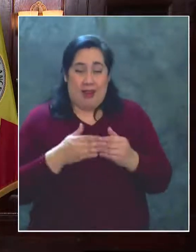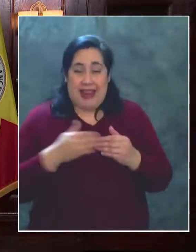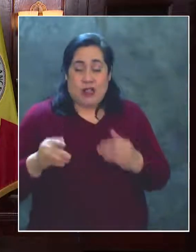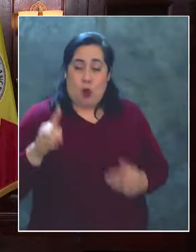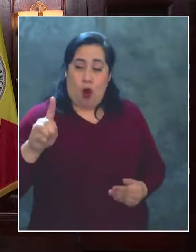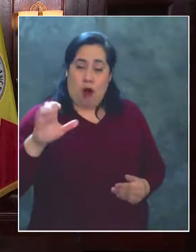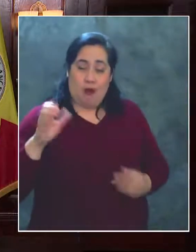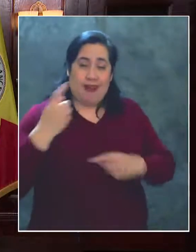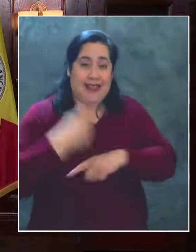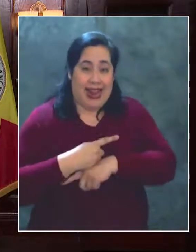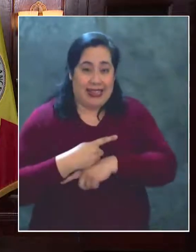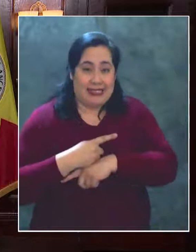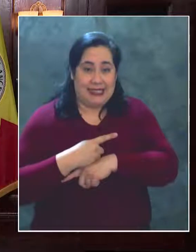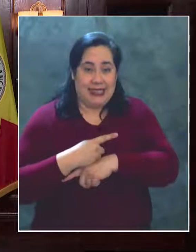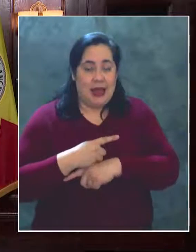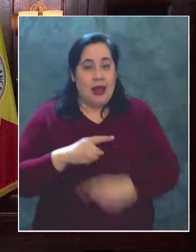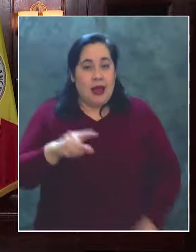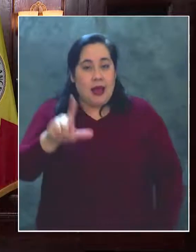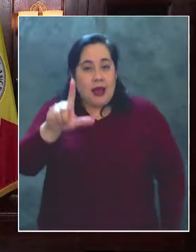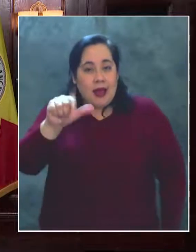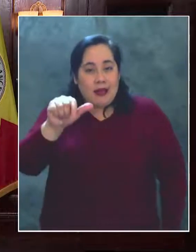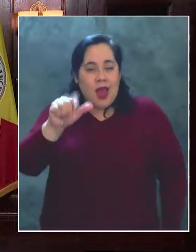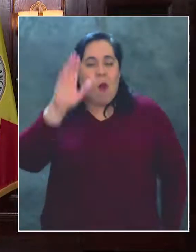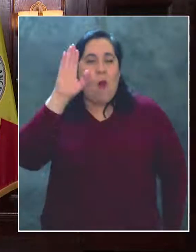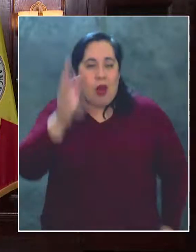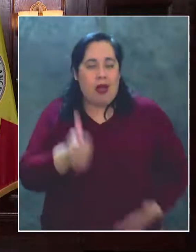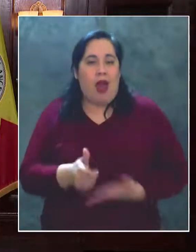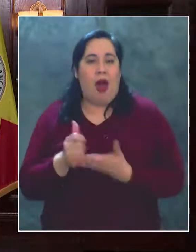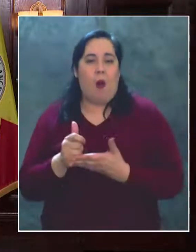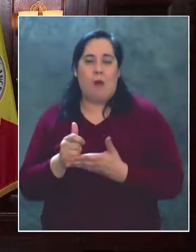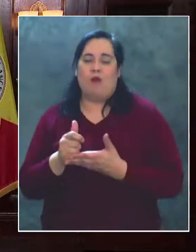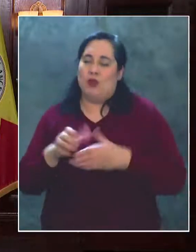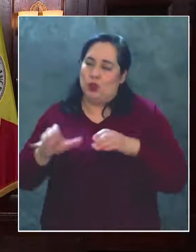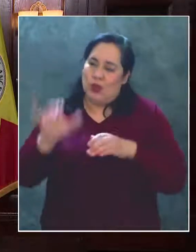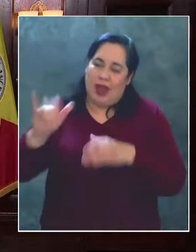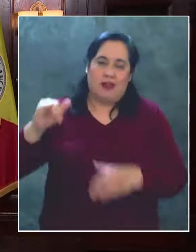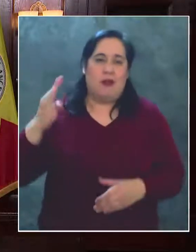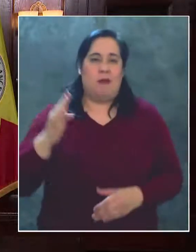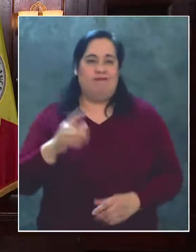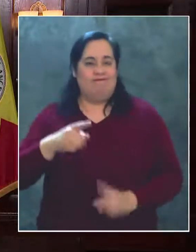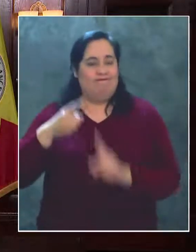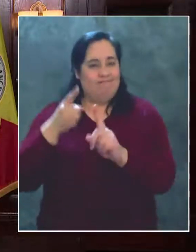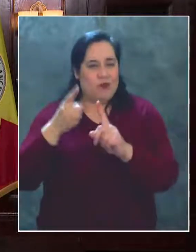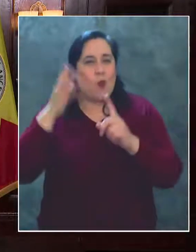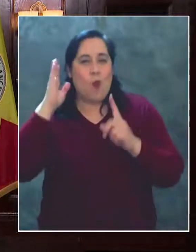VACCINATING 100 MILLION PEOPLE IN THE NEXT 100 DAYS. LOS ANGELES WILL HELP GET THAT JOB DONE. THERE IS A LONG WAY TO GO.